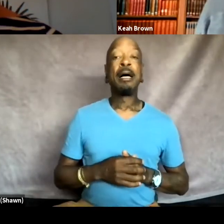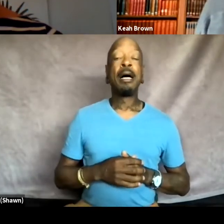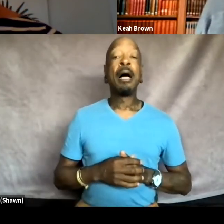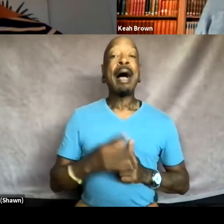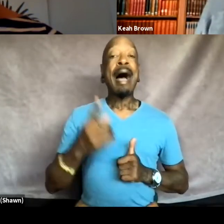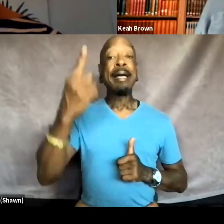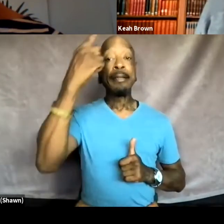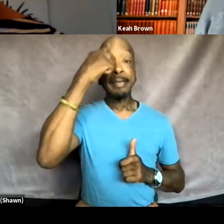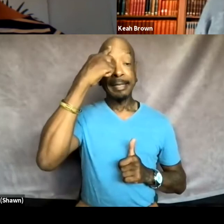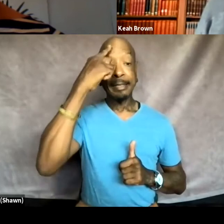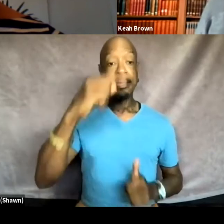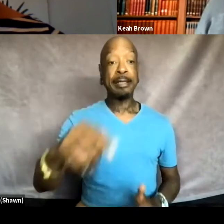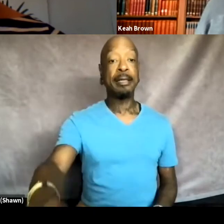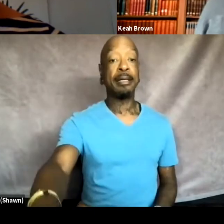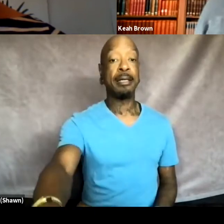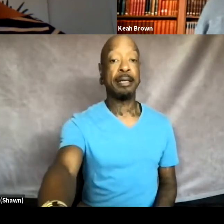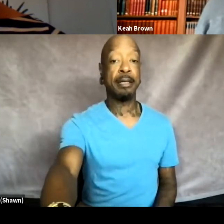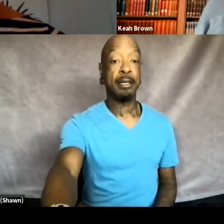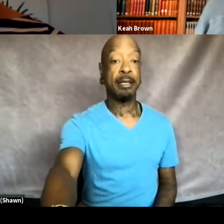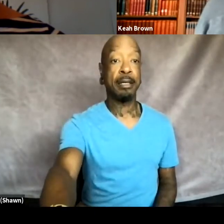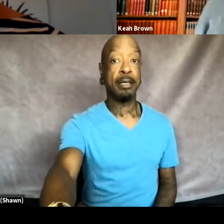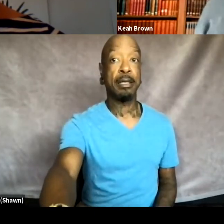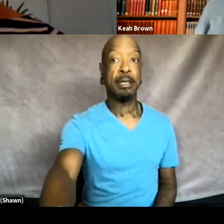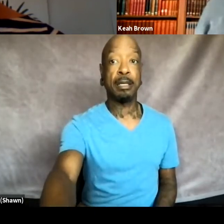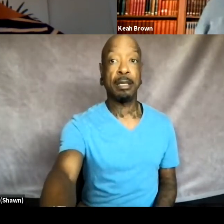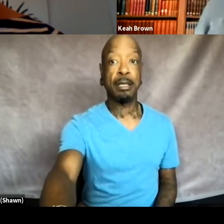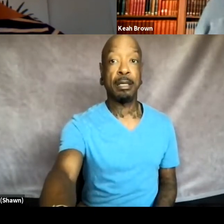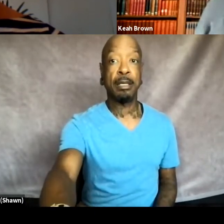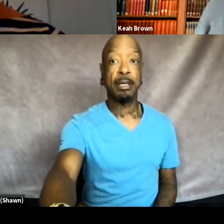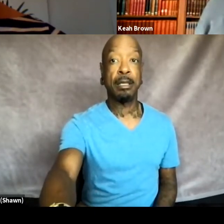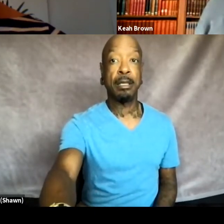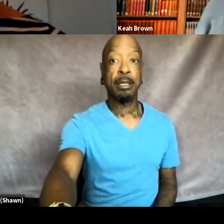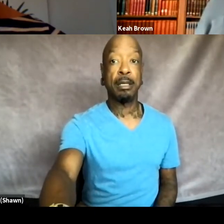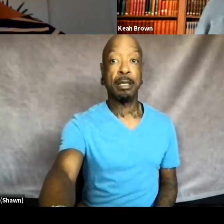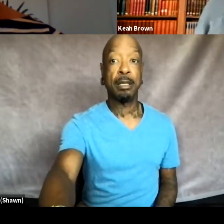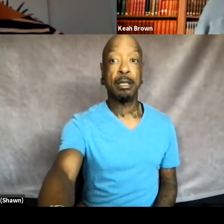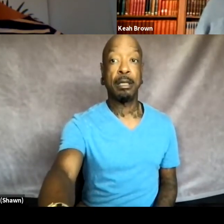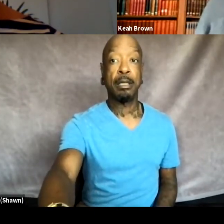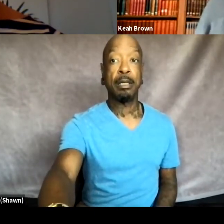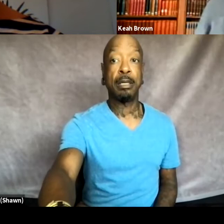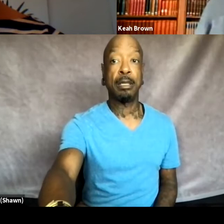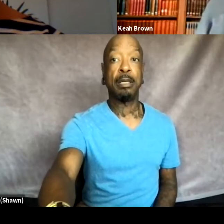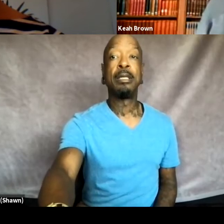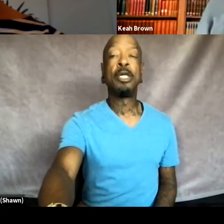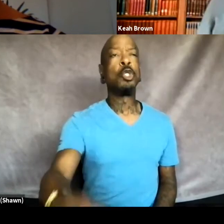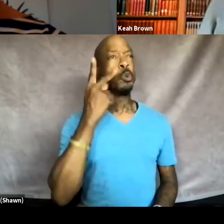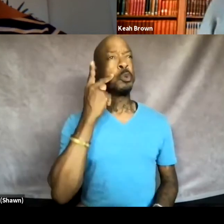Keah Brown: As disappointing is it was to see it labeled as such, to me it didn't matter, because the film itself.